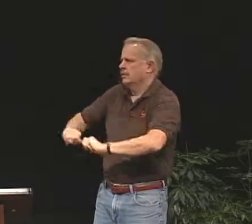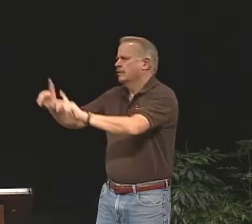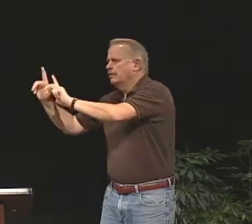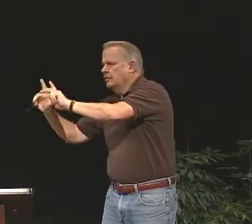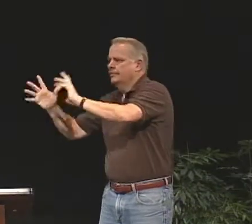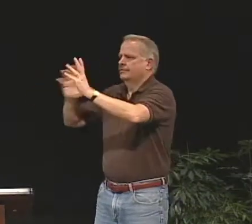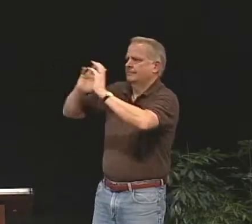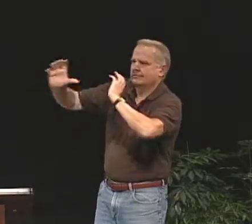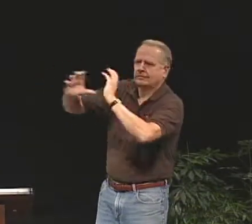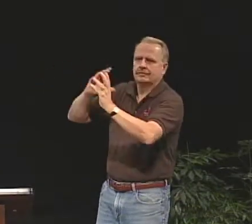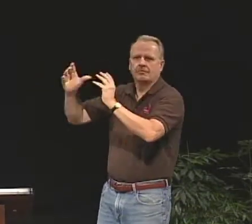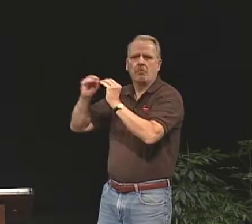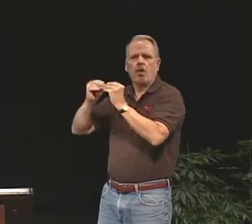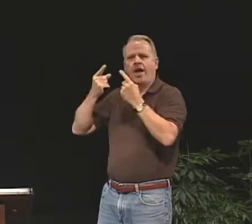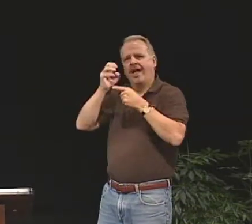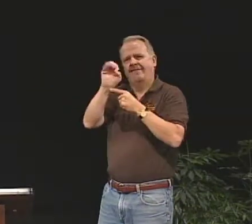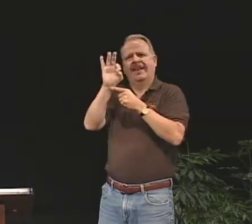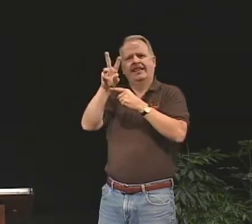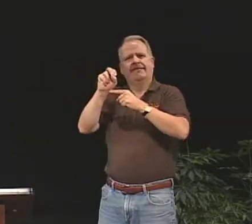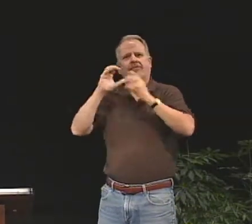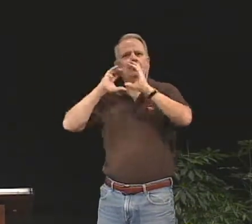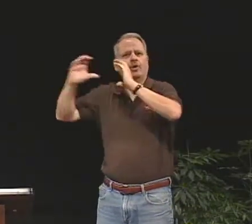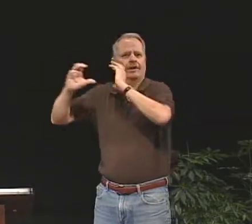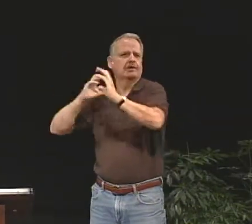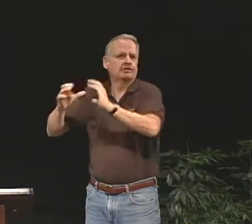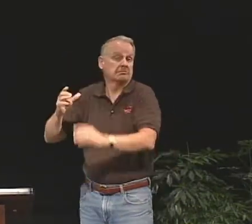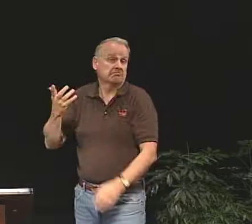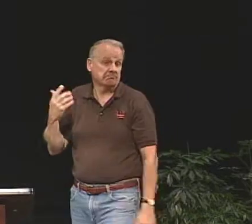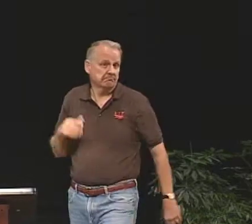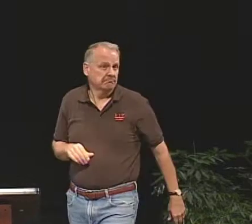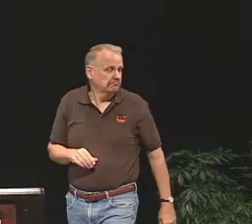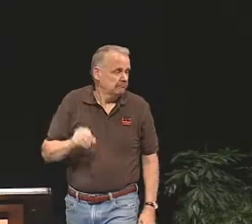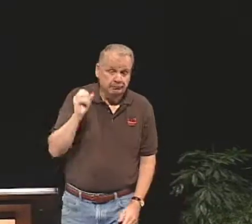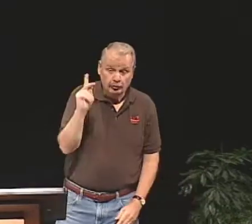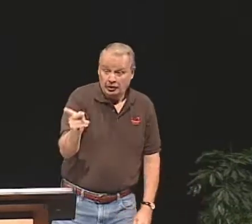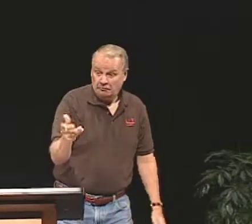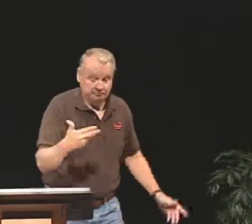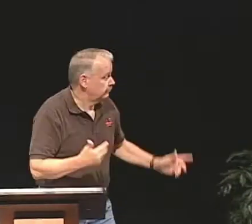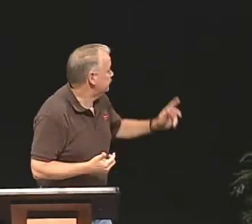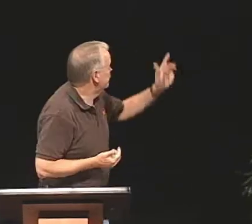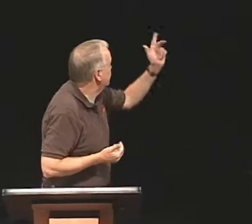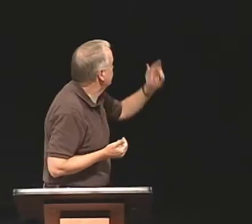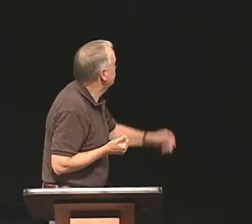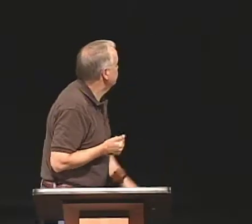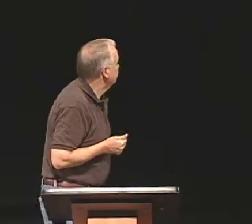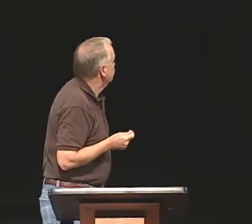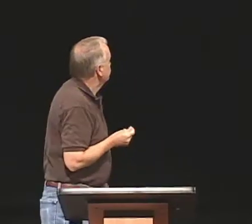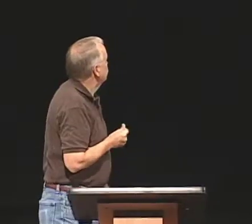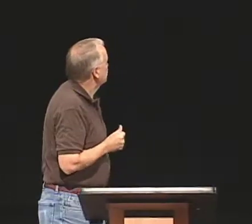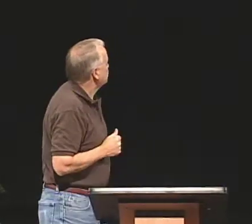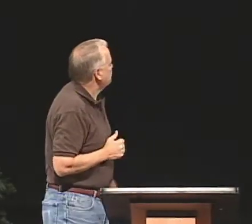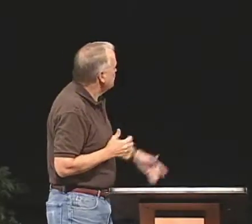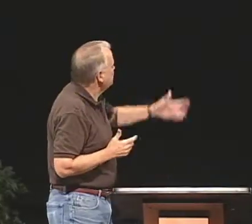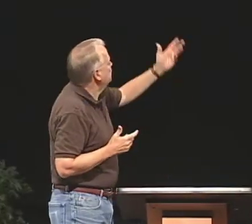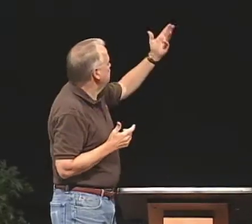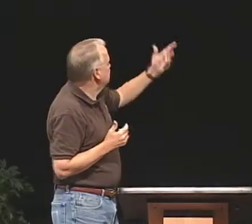But we're thinking of even applications in that realm where we can have more effective communication. Next slide, please.